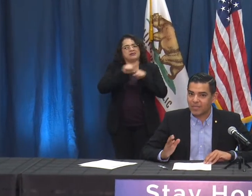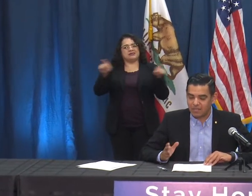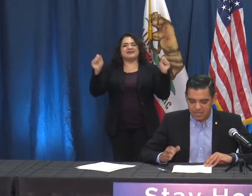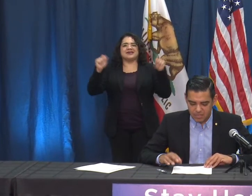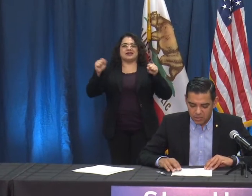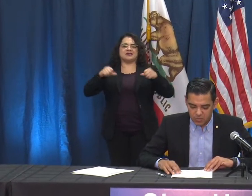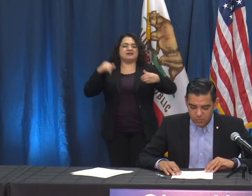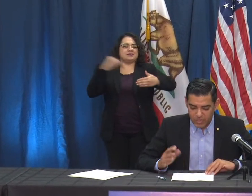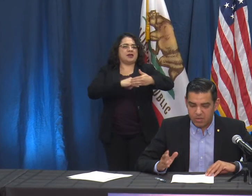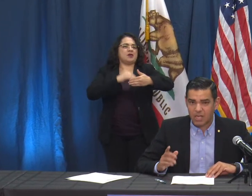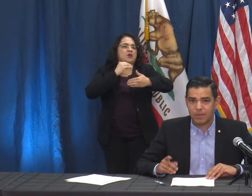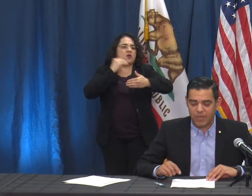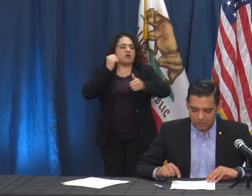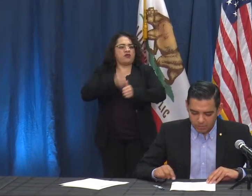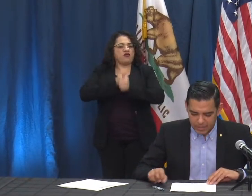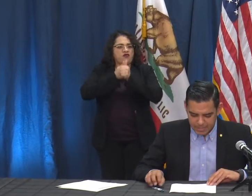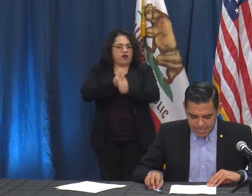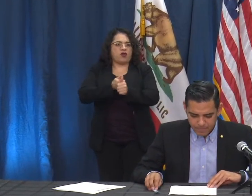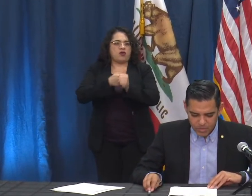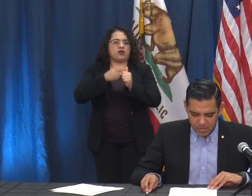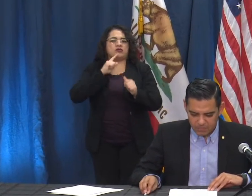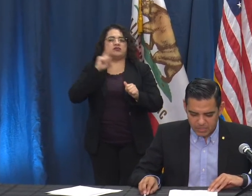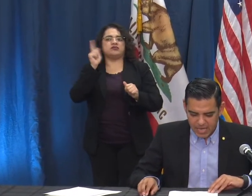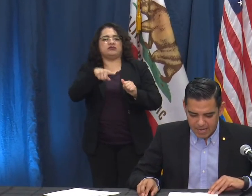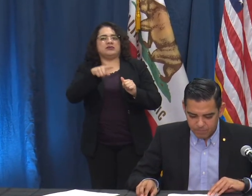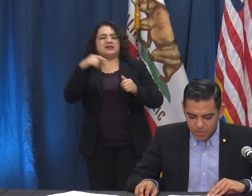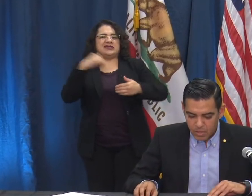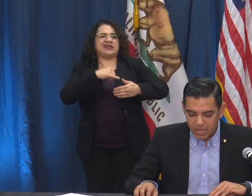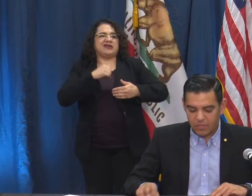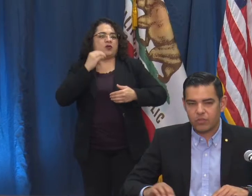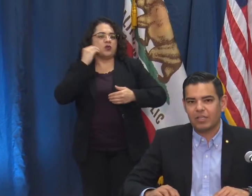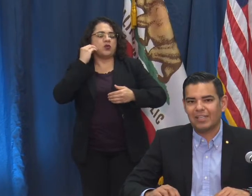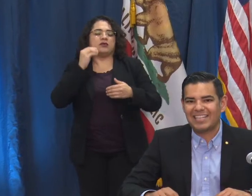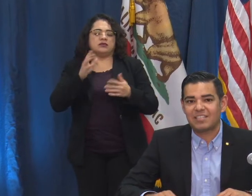that need to and we're going to talk about that a little bit today. The latest